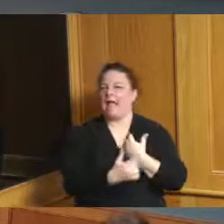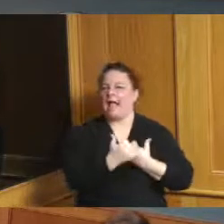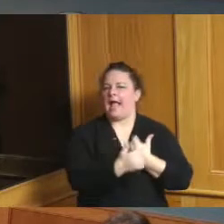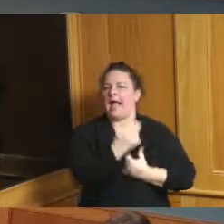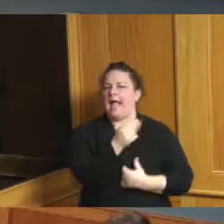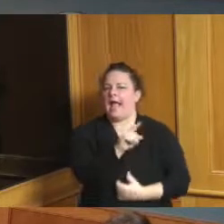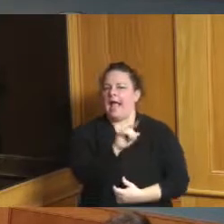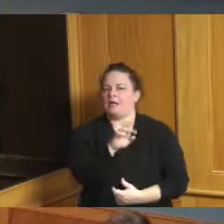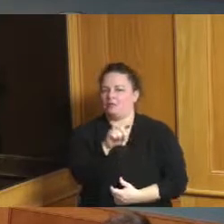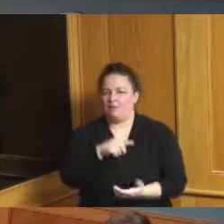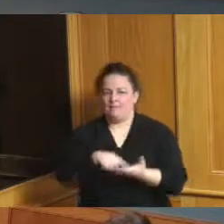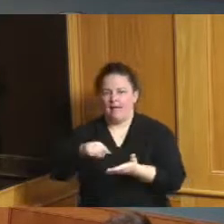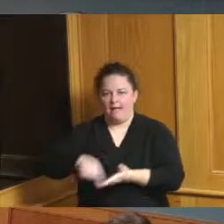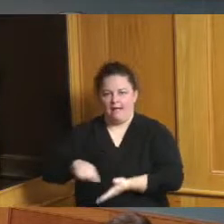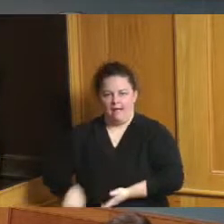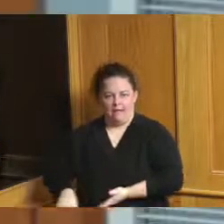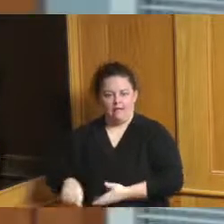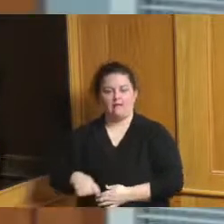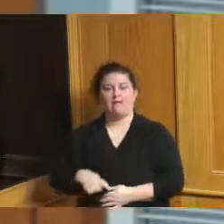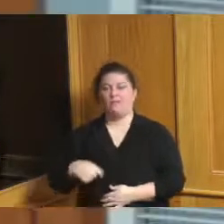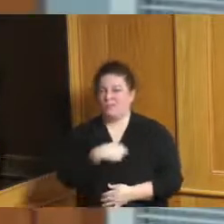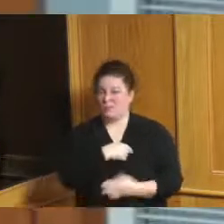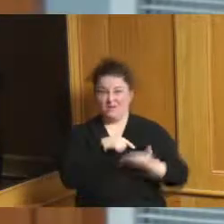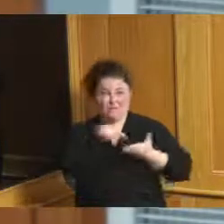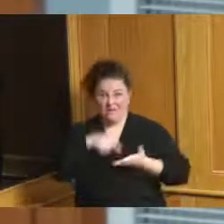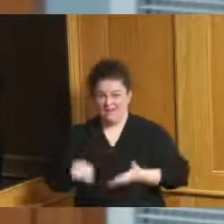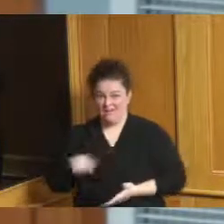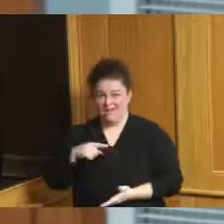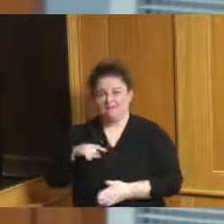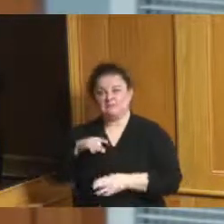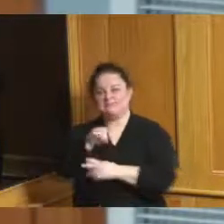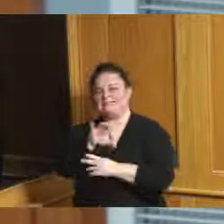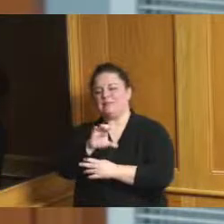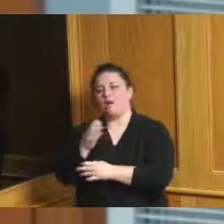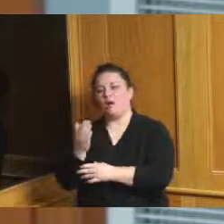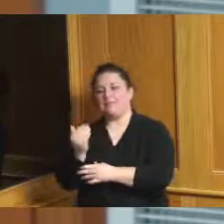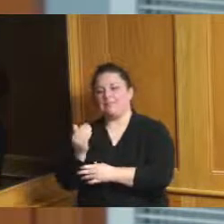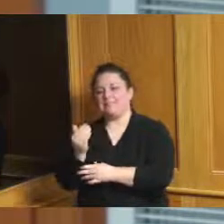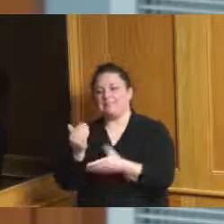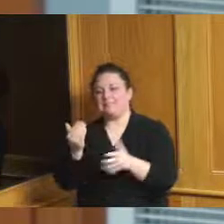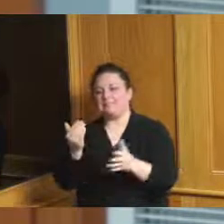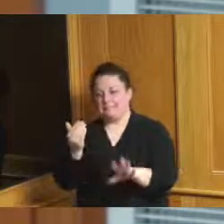of hazard payments on the 15th of December so we need to account for those in order to make